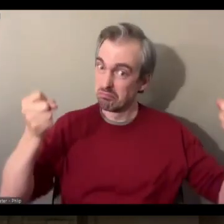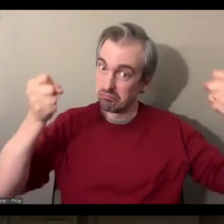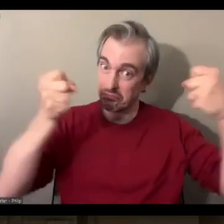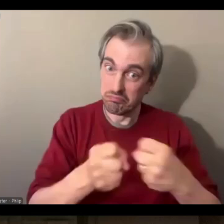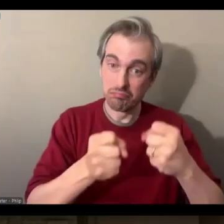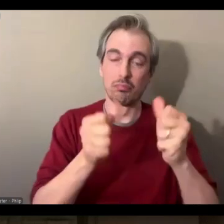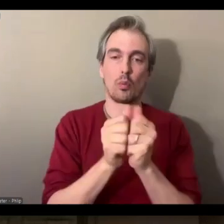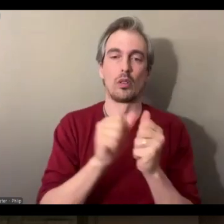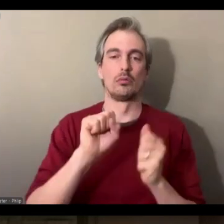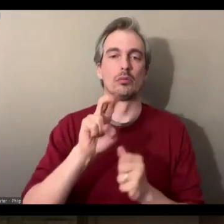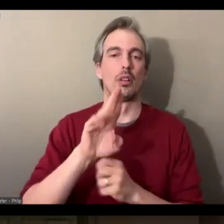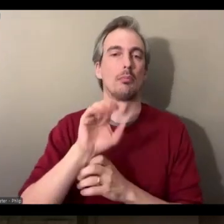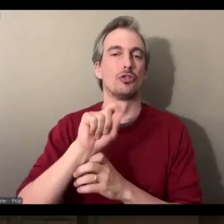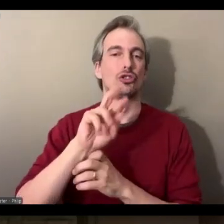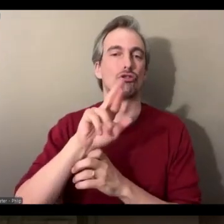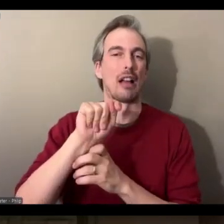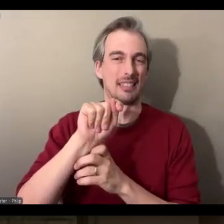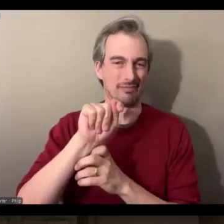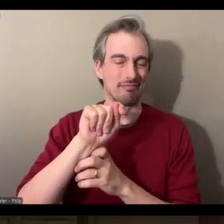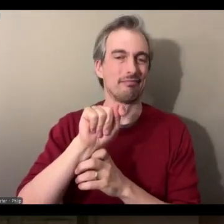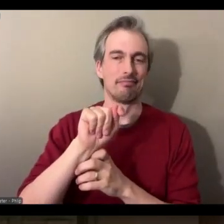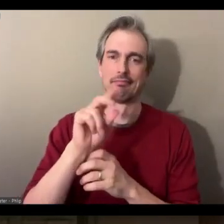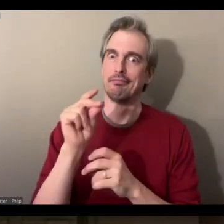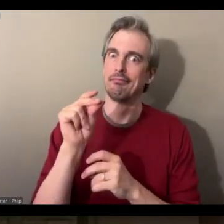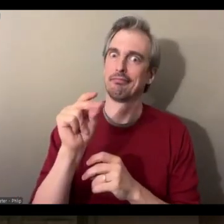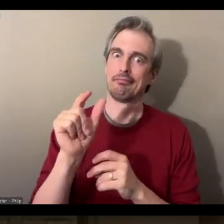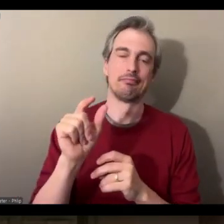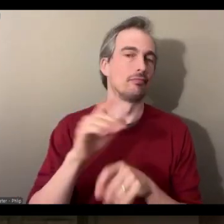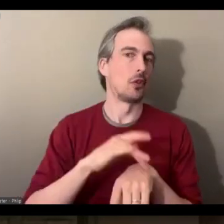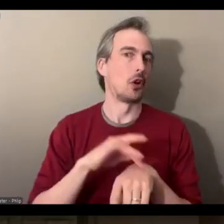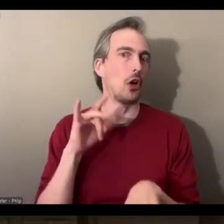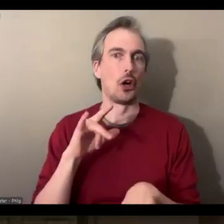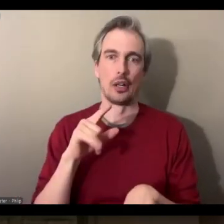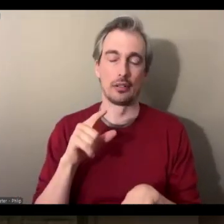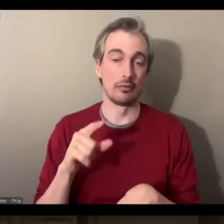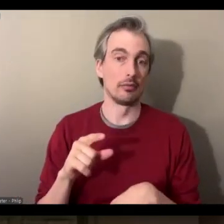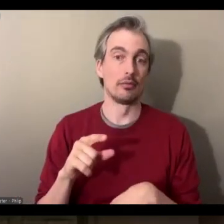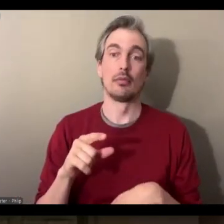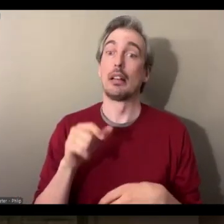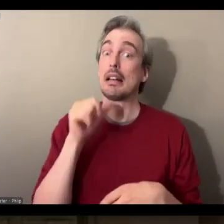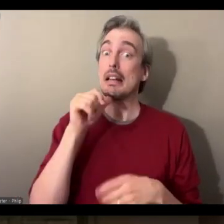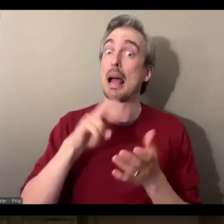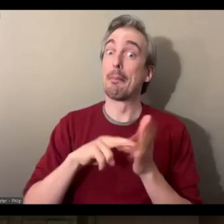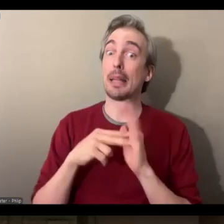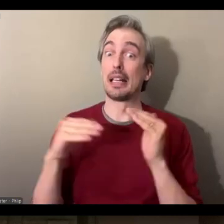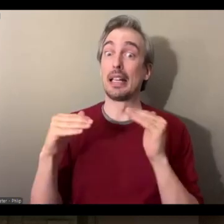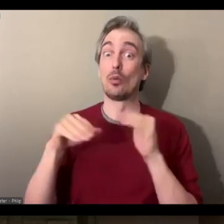doesn't mean that Equal Entry was camping out in the UK with the Substrakt team. But we had